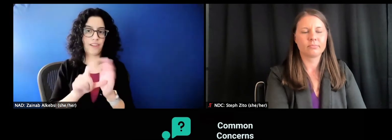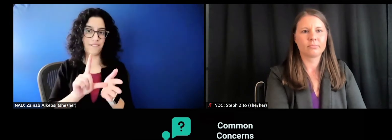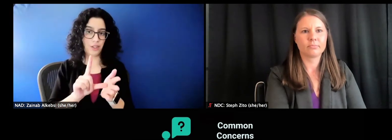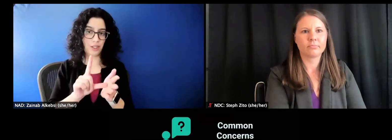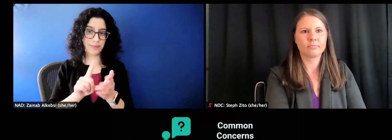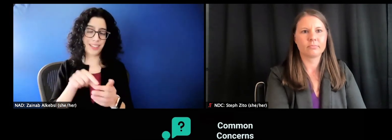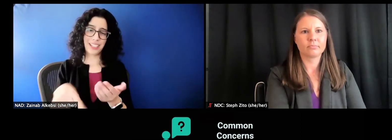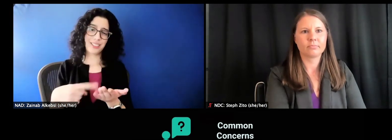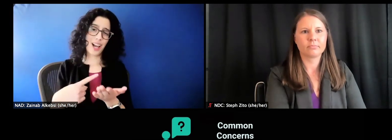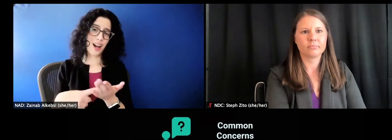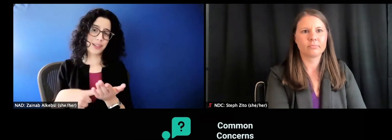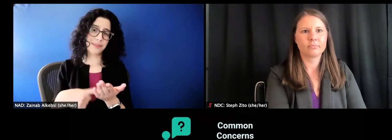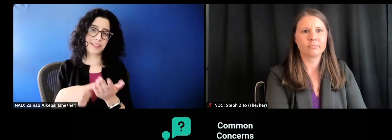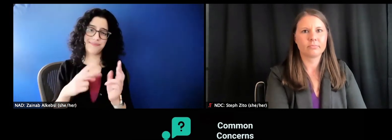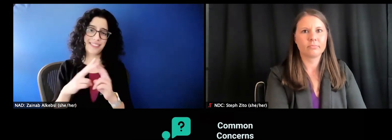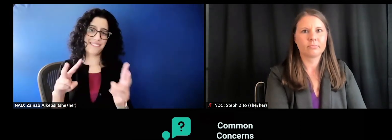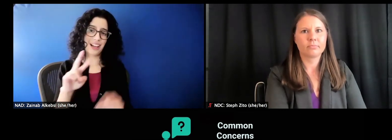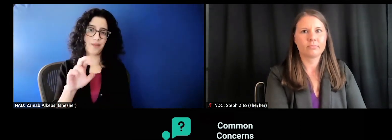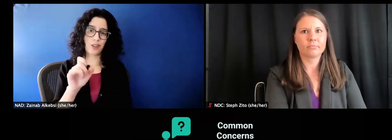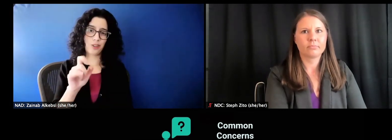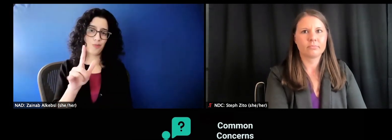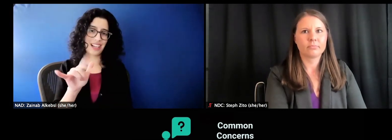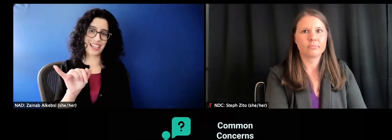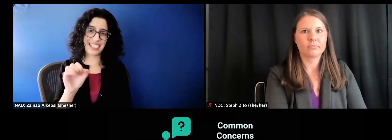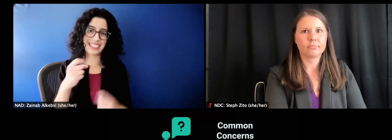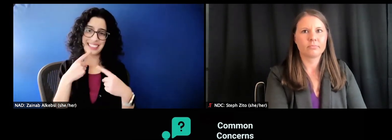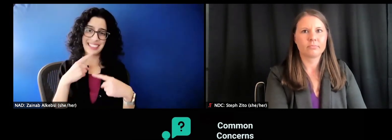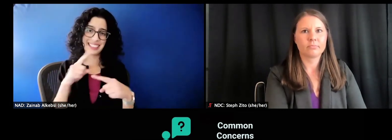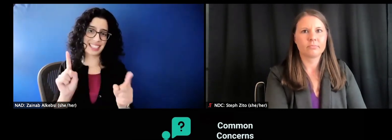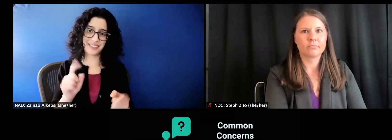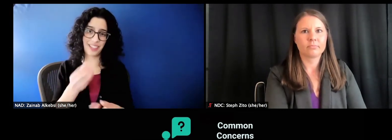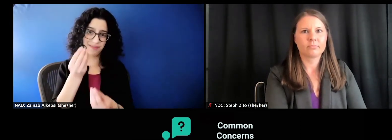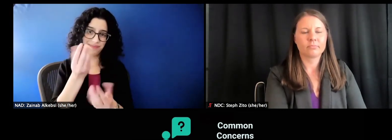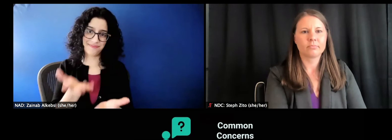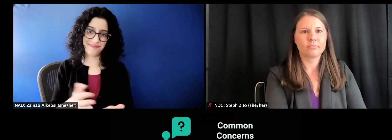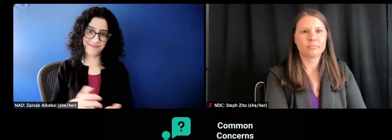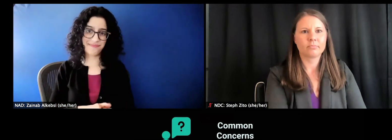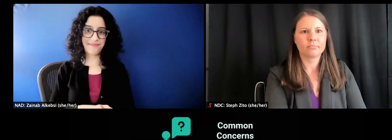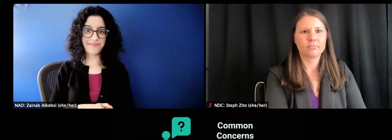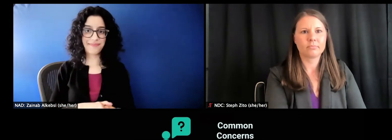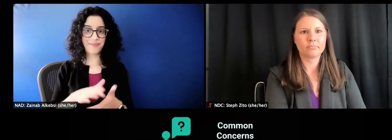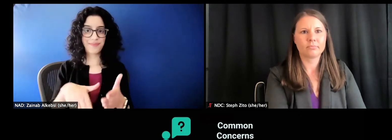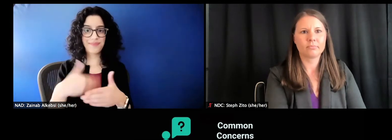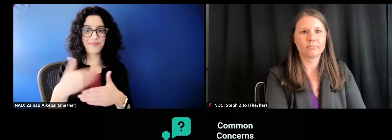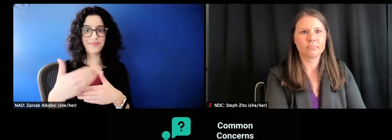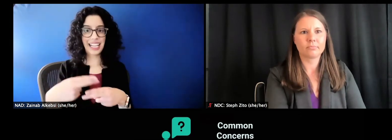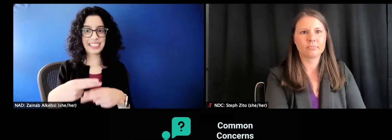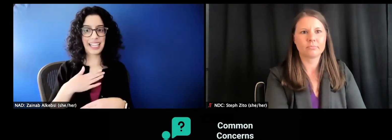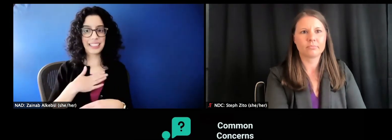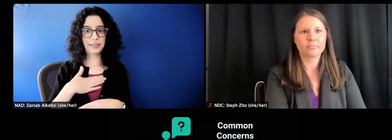This argument is very rarely successful. Next slide, please.